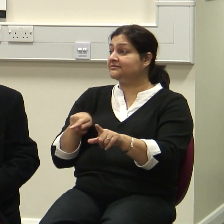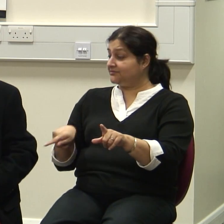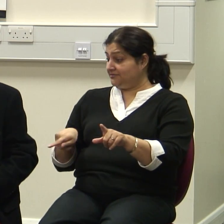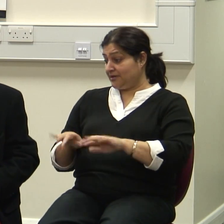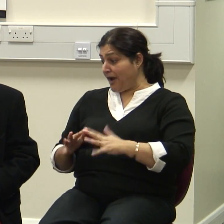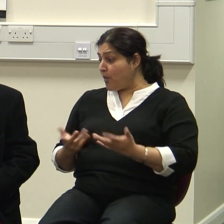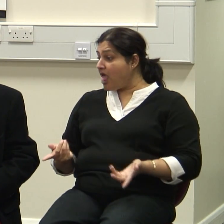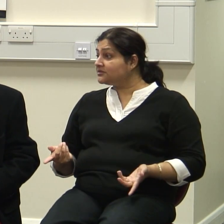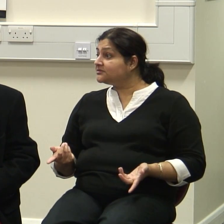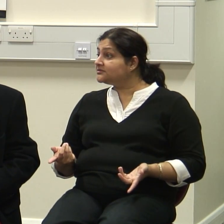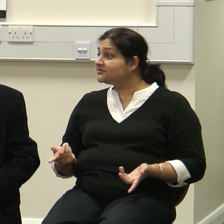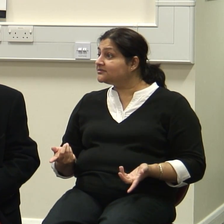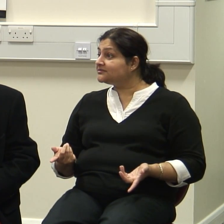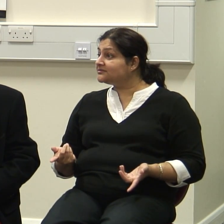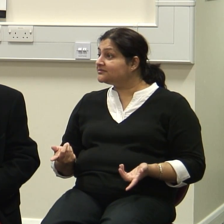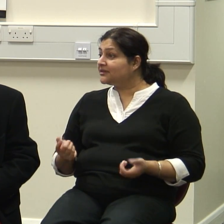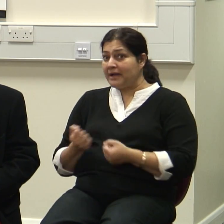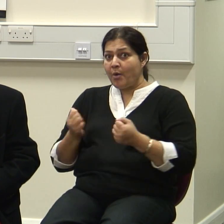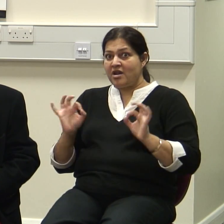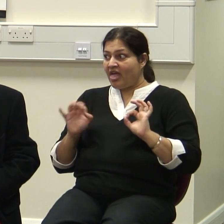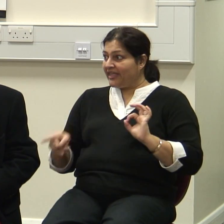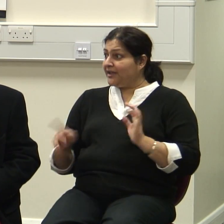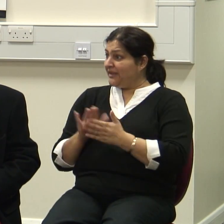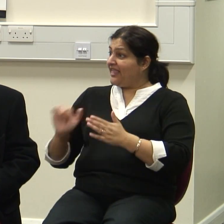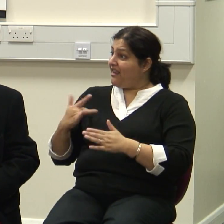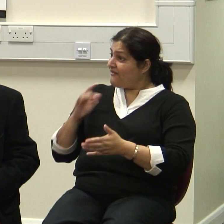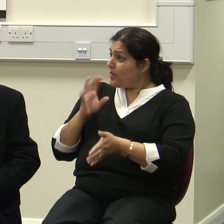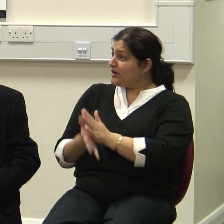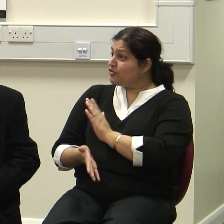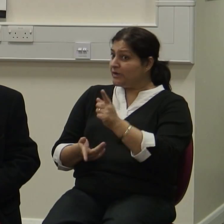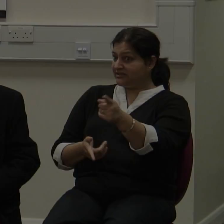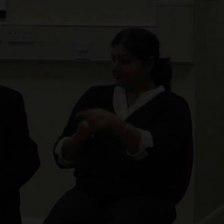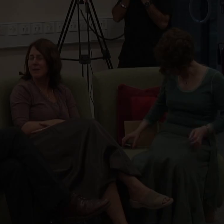then your life probably will be ruined. And there isn't anything anybody can do about it.